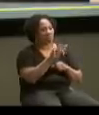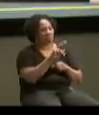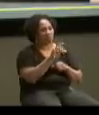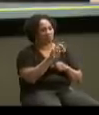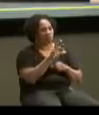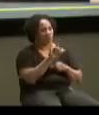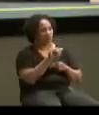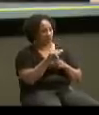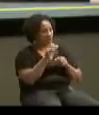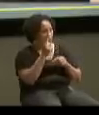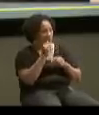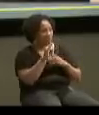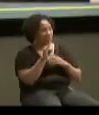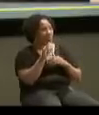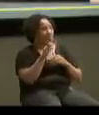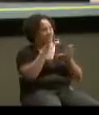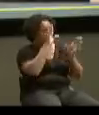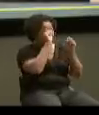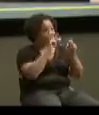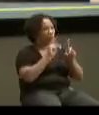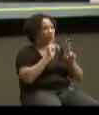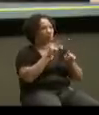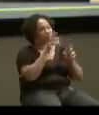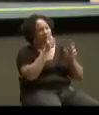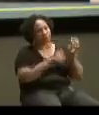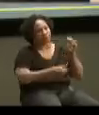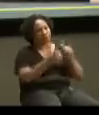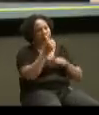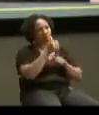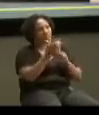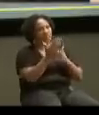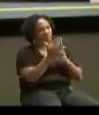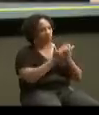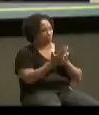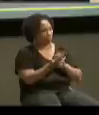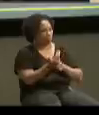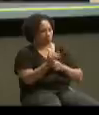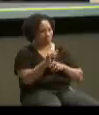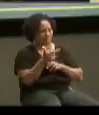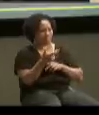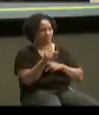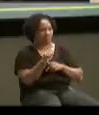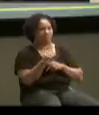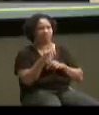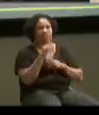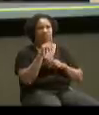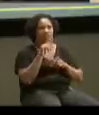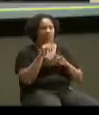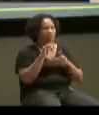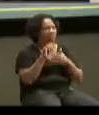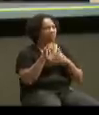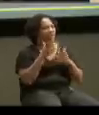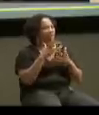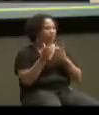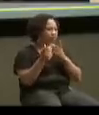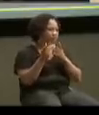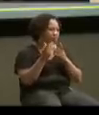SOMETHING THAT WAS REFERENCED EARLIER ON, SECTION 13 OF THE EXECUTIVE ORDER, THAT'S WHERE GSA WAS NOT ONLY TASKED WITH THE